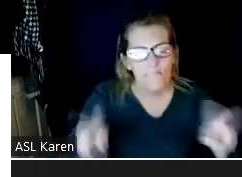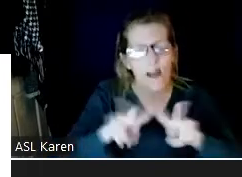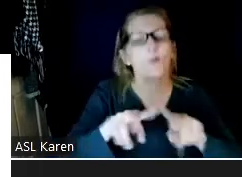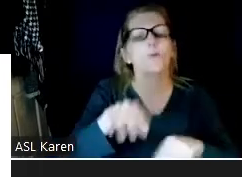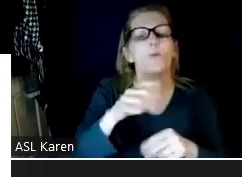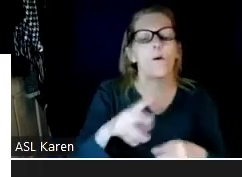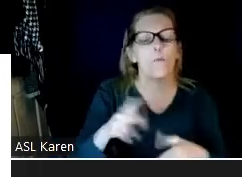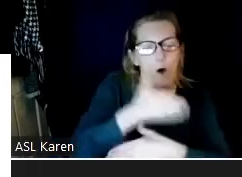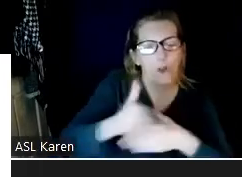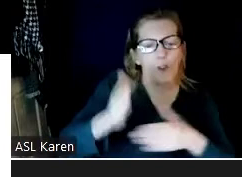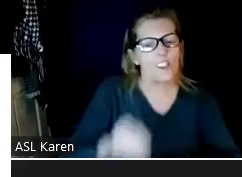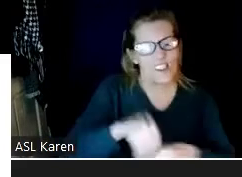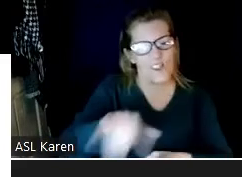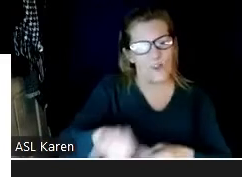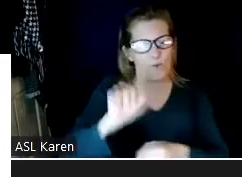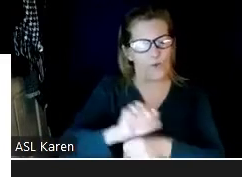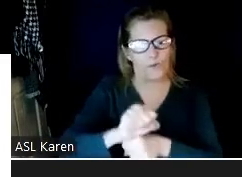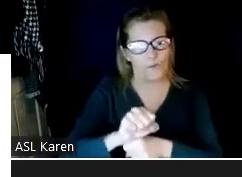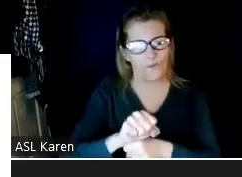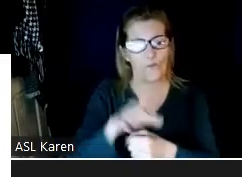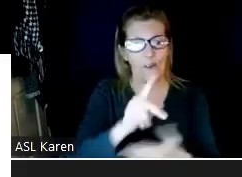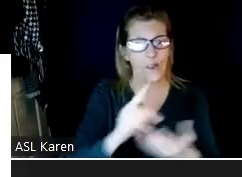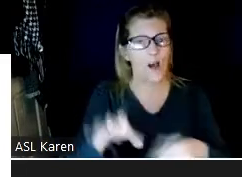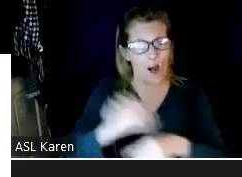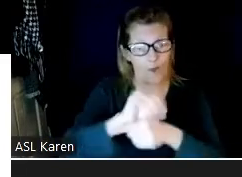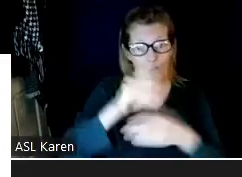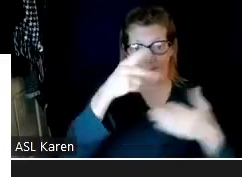15:12:21 And the operating principles that you see are some of the guiding principles